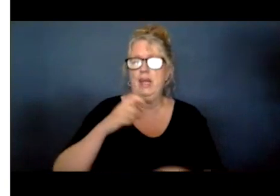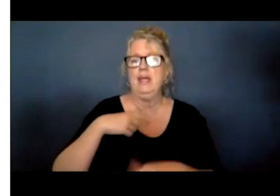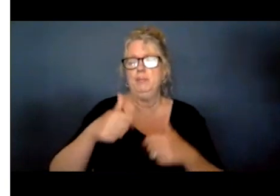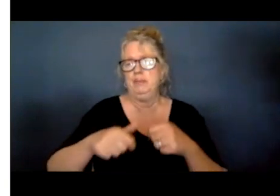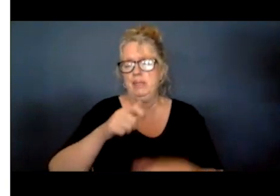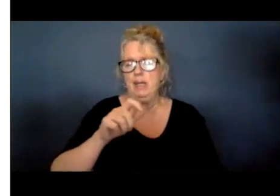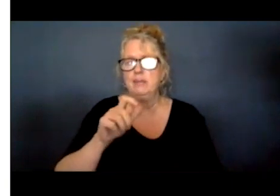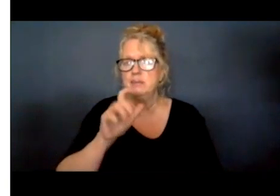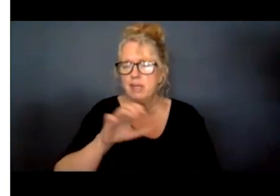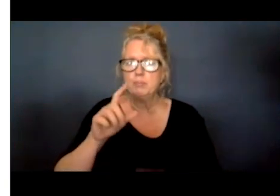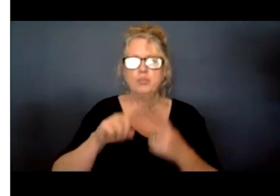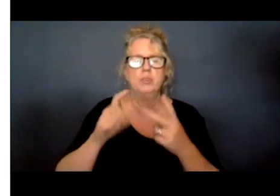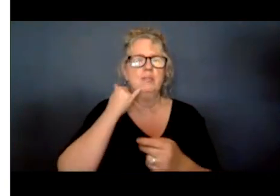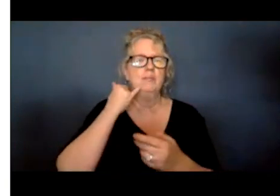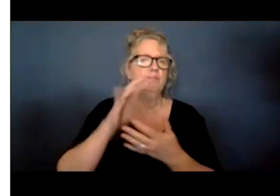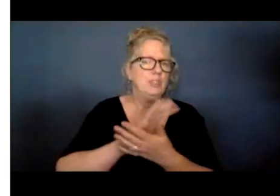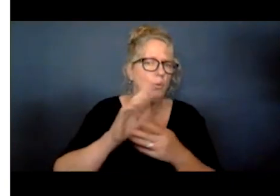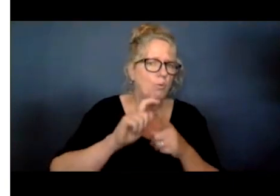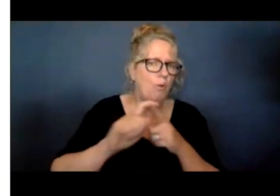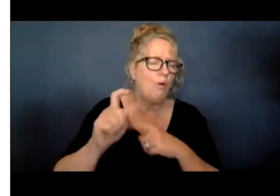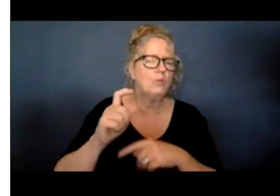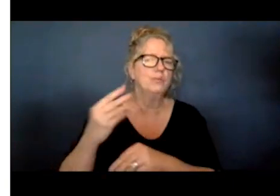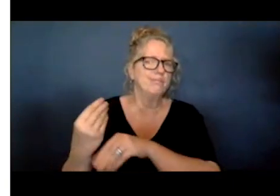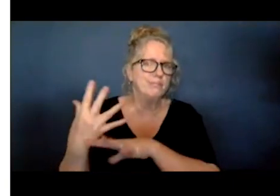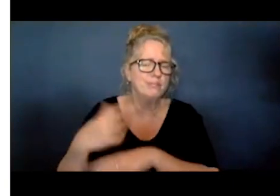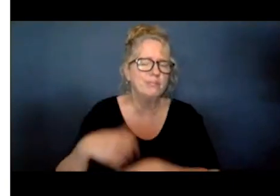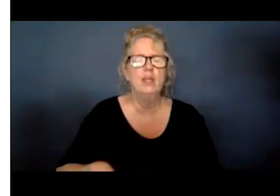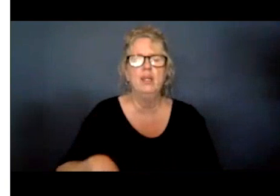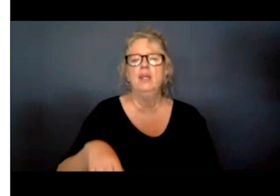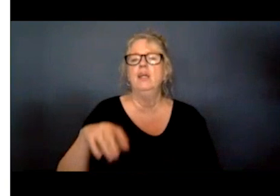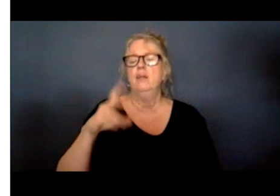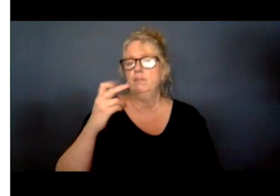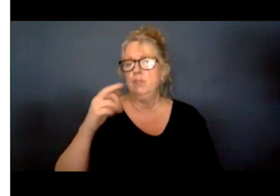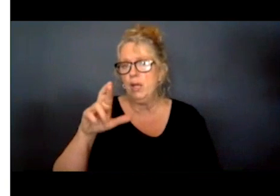presentations, and video calls. Video relay services, or VRS,